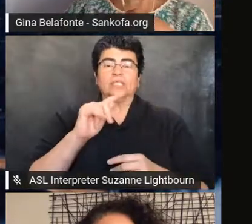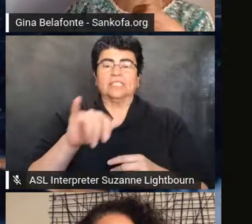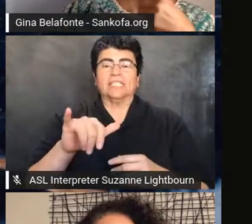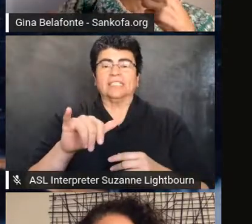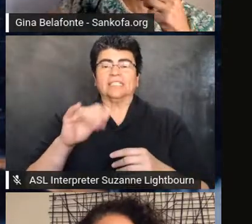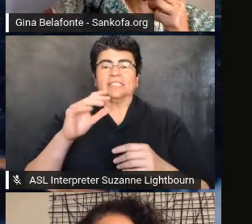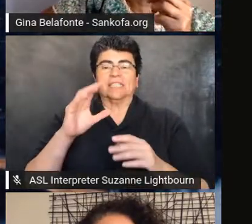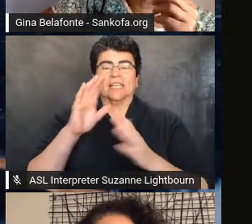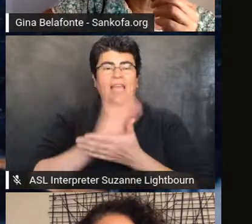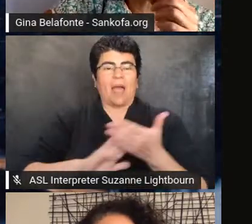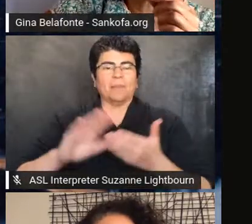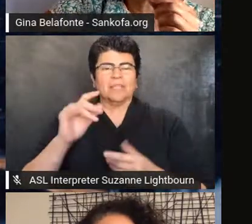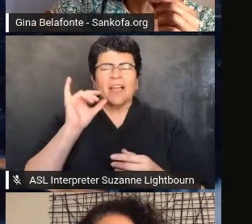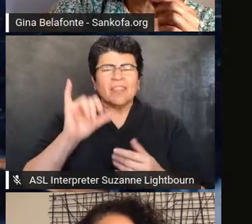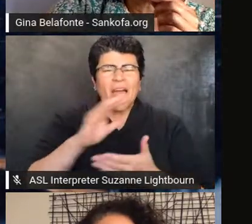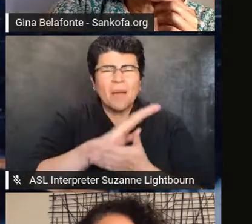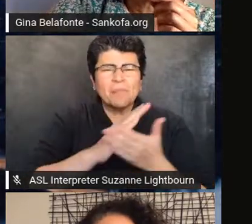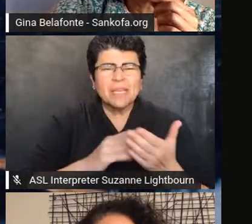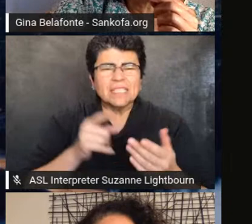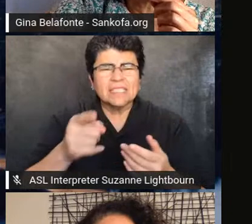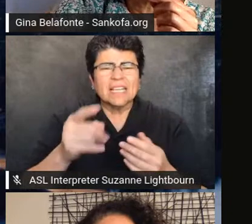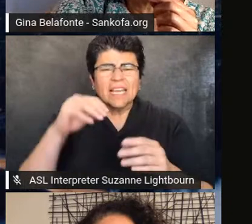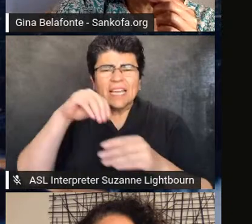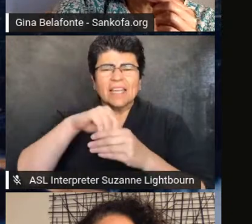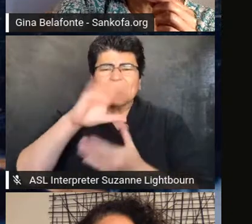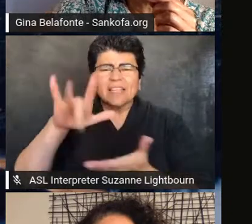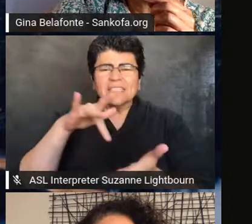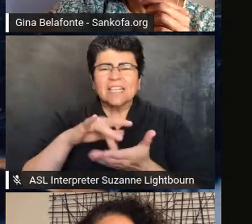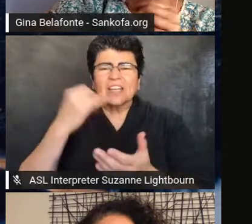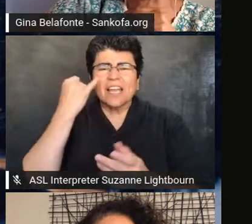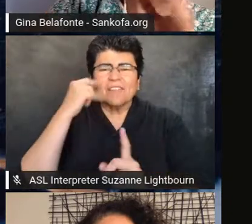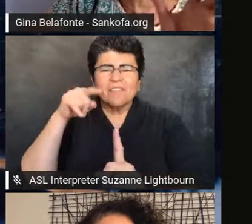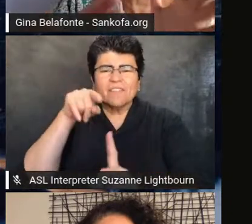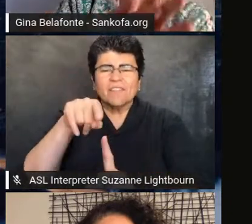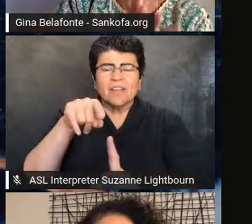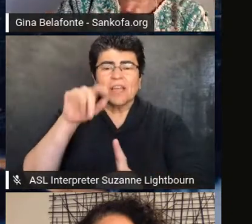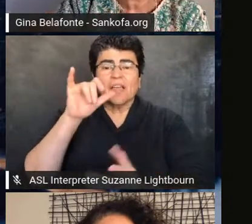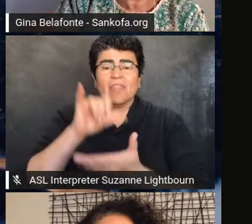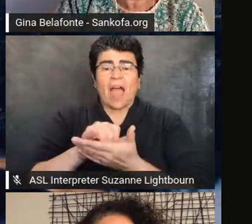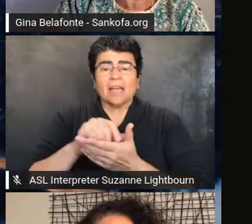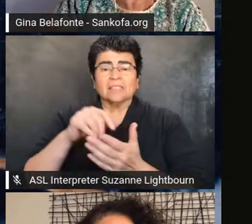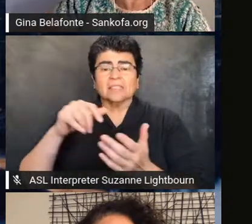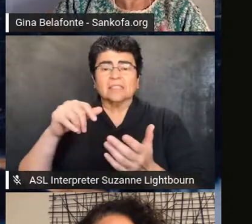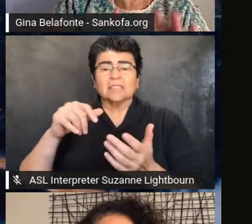That piece in the center, if you go right in, that's a condensed version of